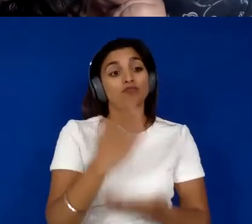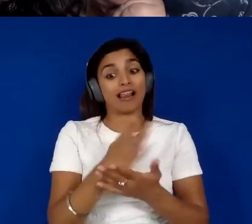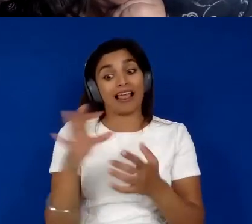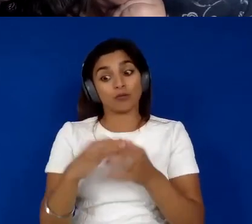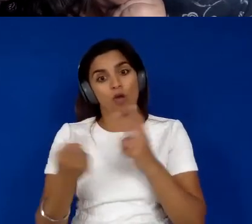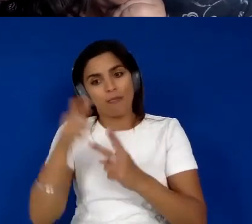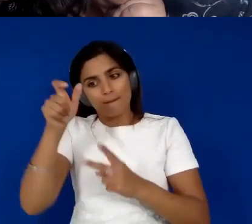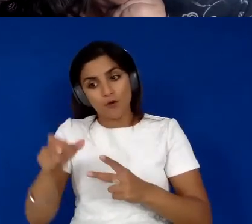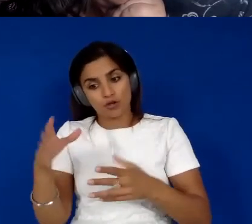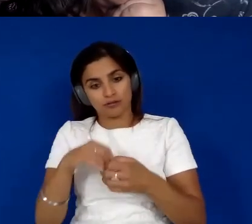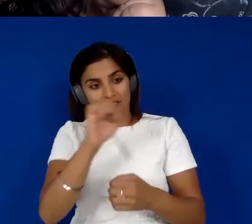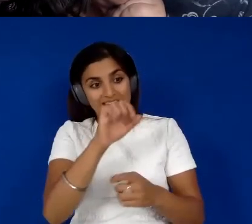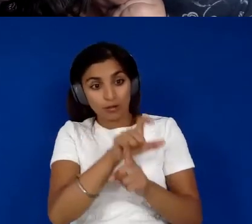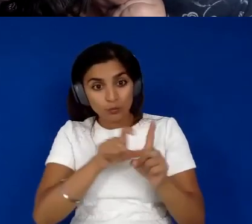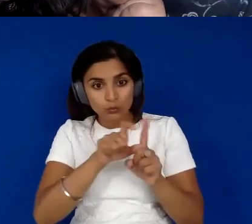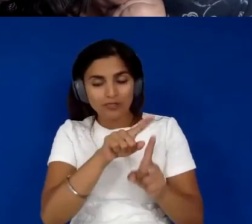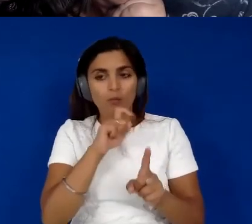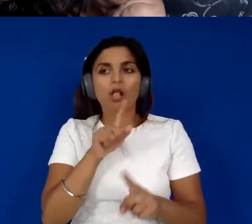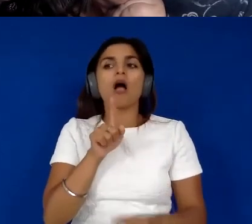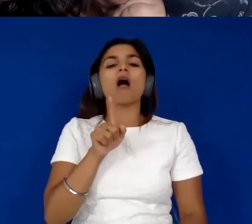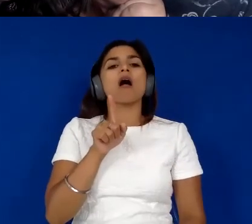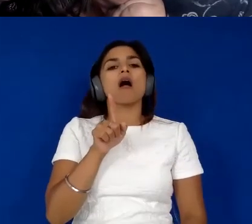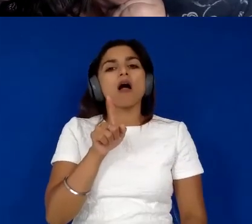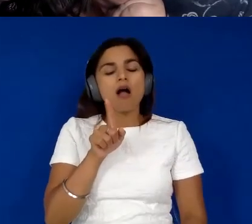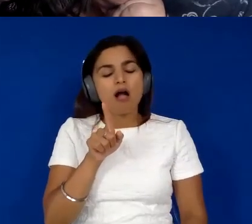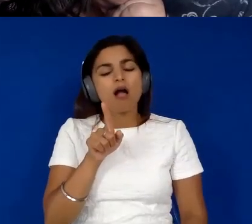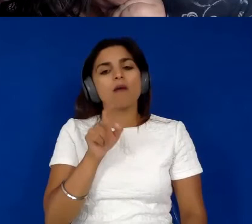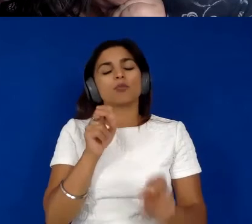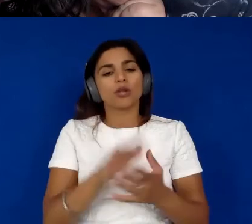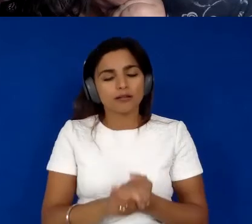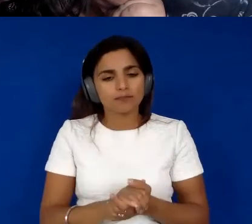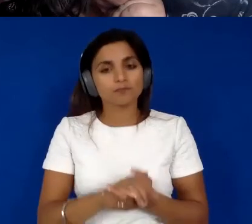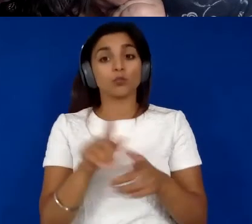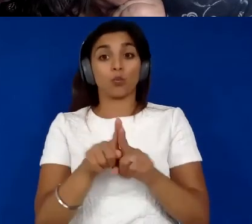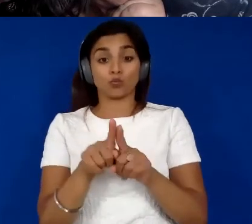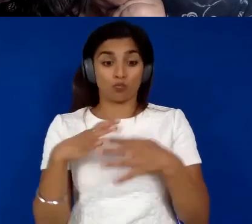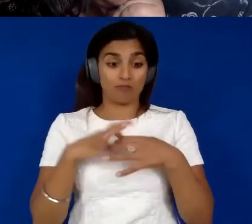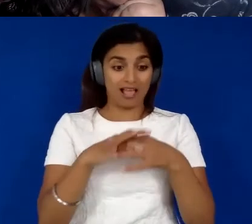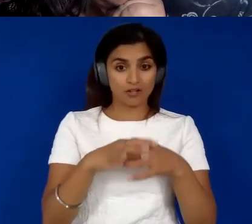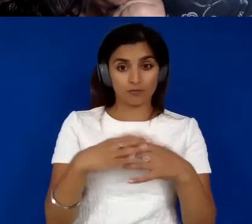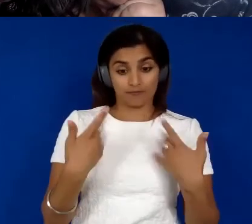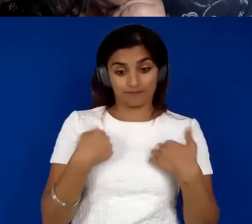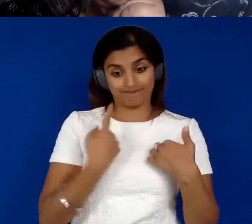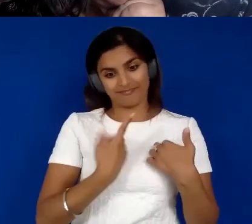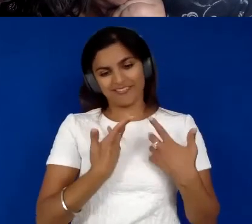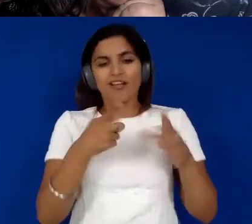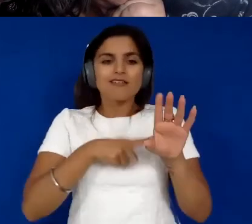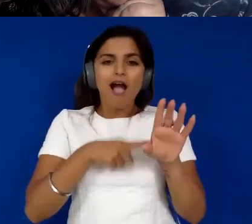this is what's wrong and you know also that relationship between being like one of the younger people in the family and not wanting to contradict your elders